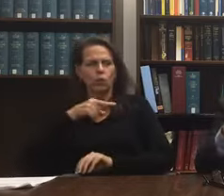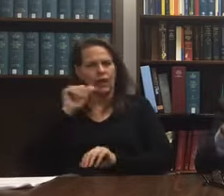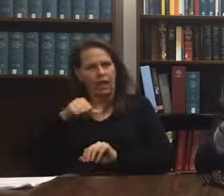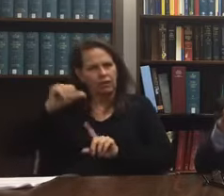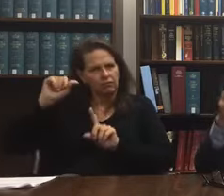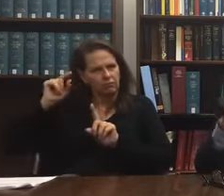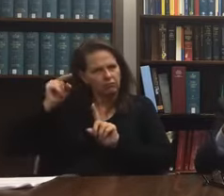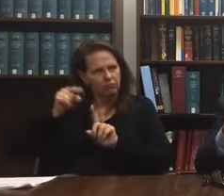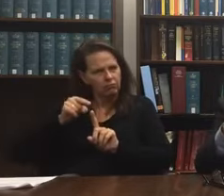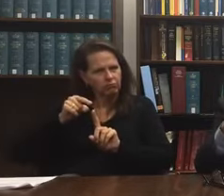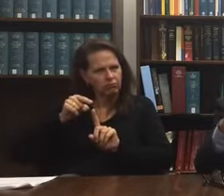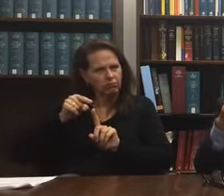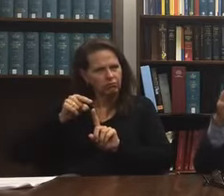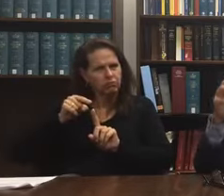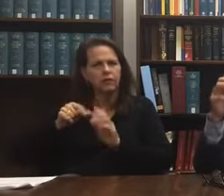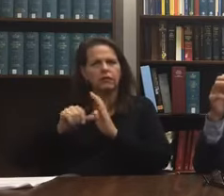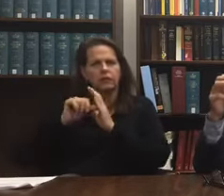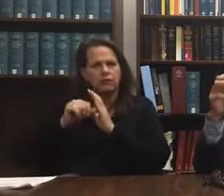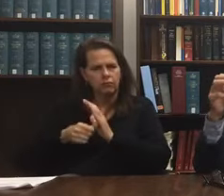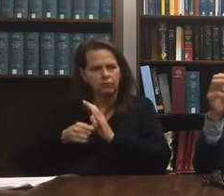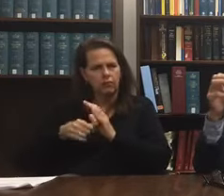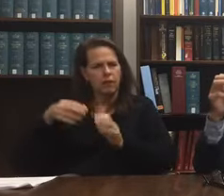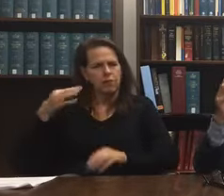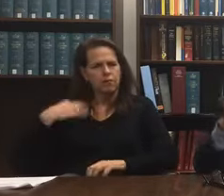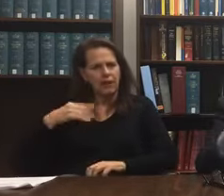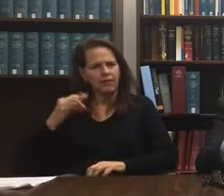the nursing and the benefits of the nursing and the prior history with